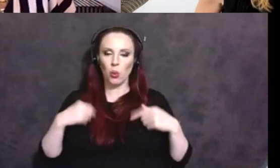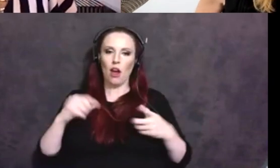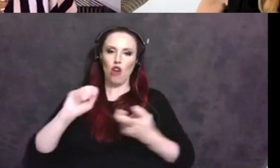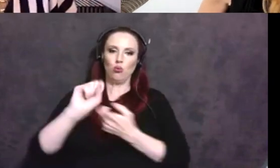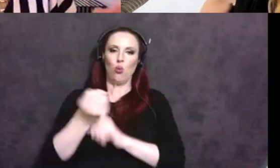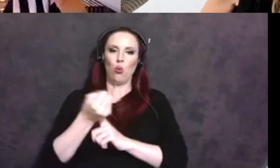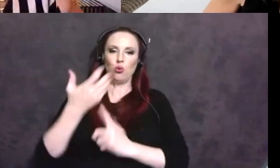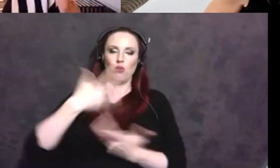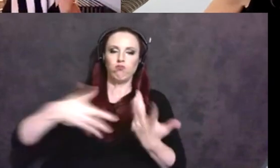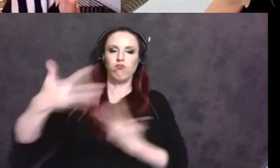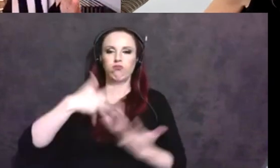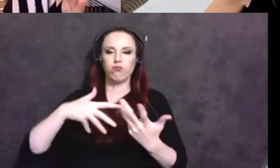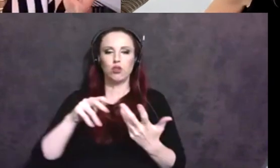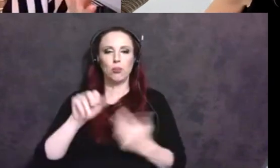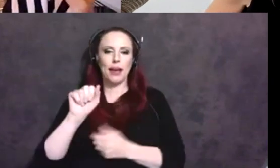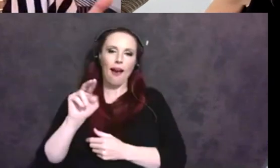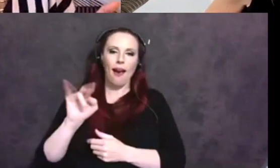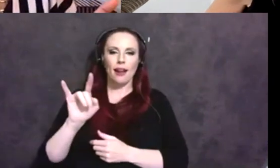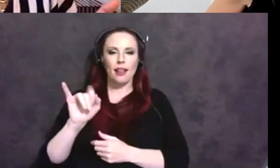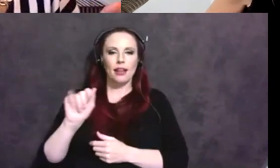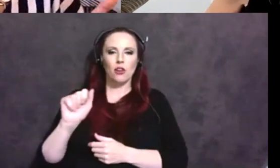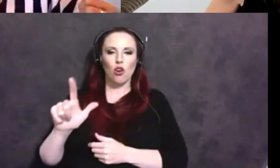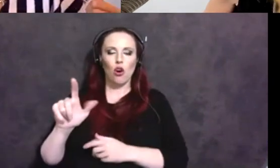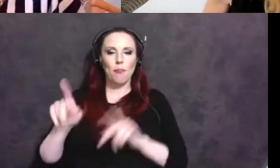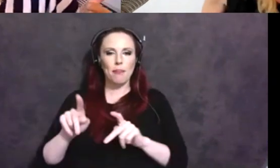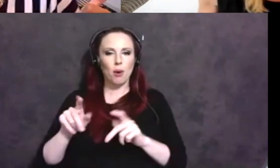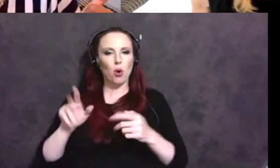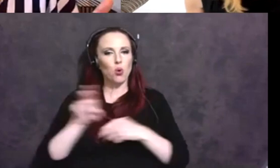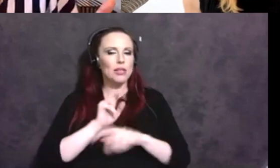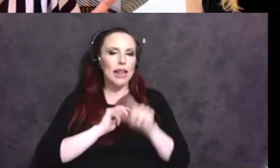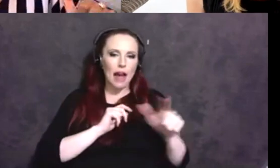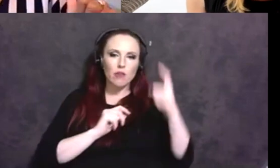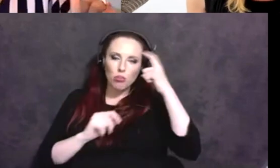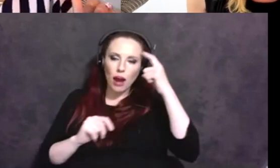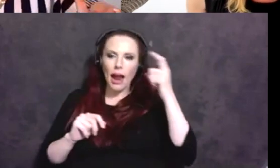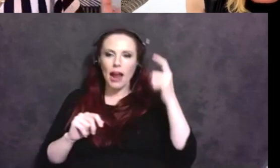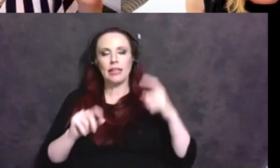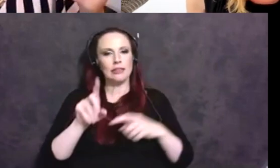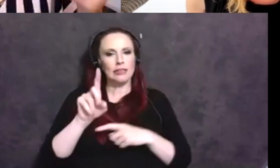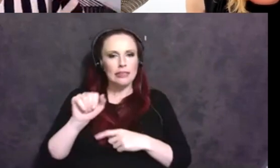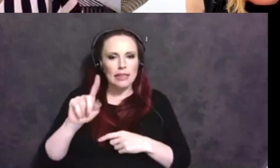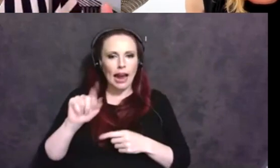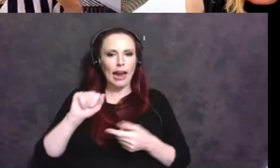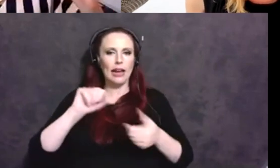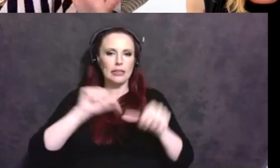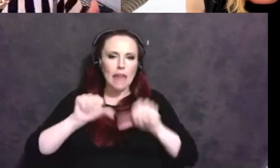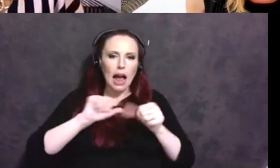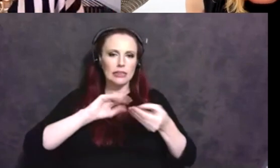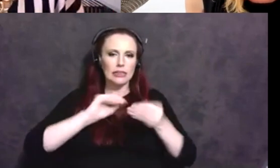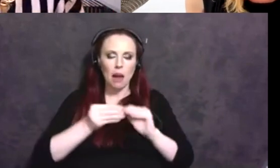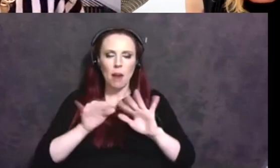people, especially from a Canadian-American centric way of being where we have been heavily